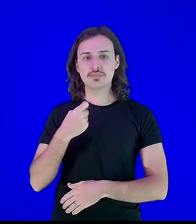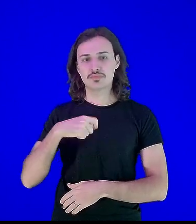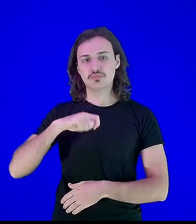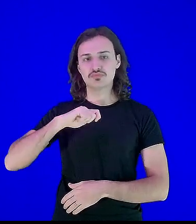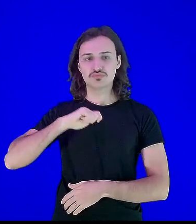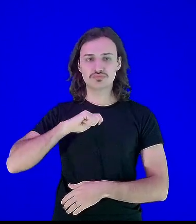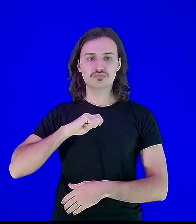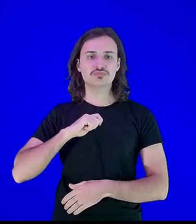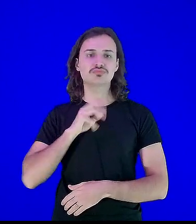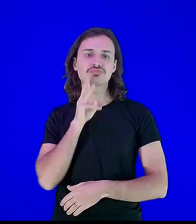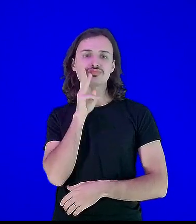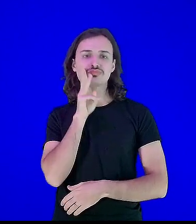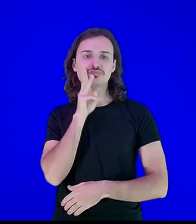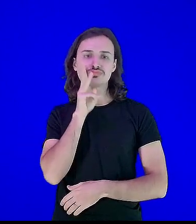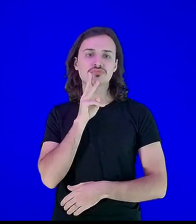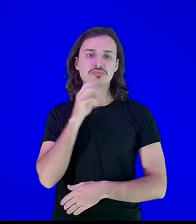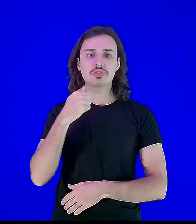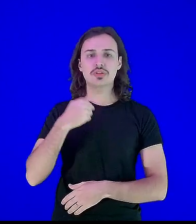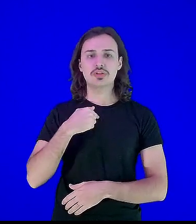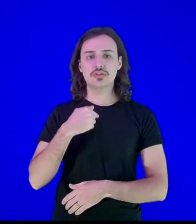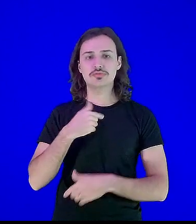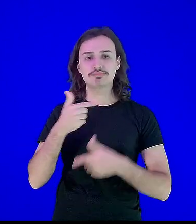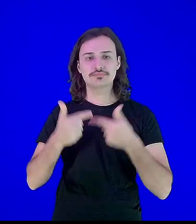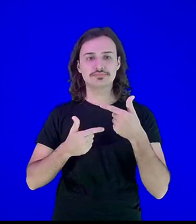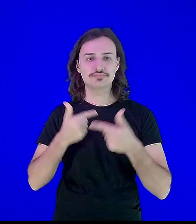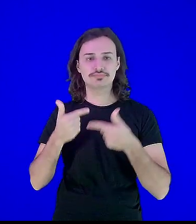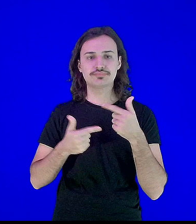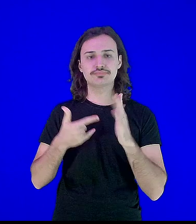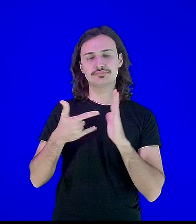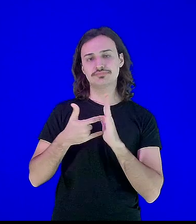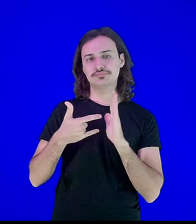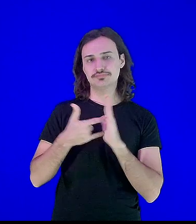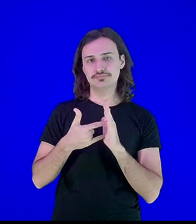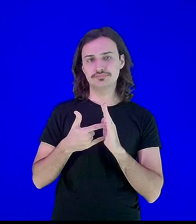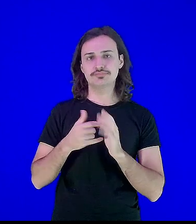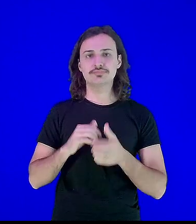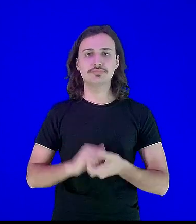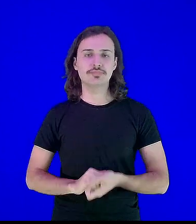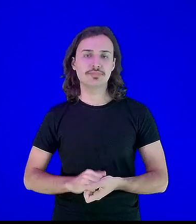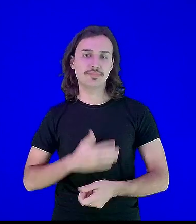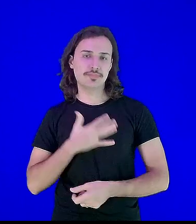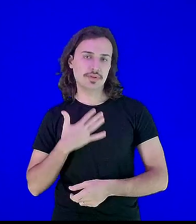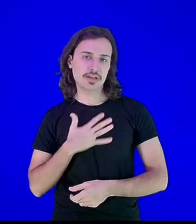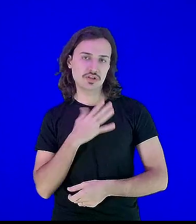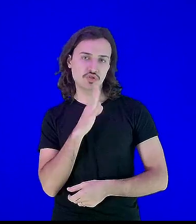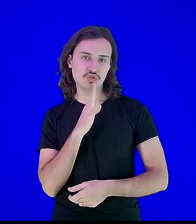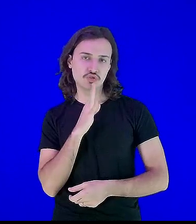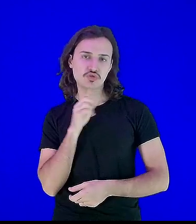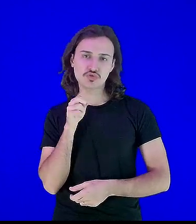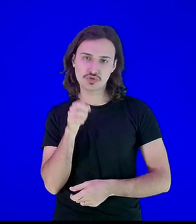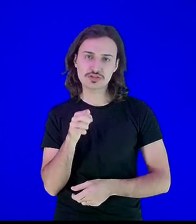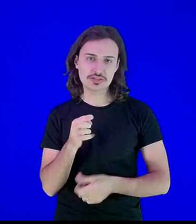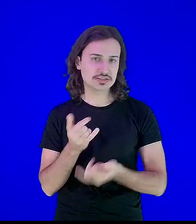"nice to meet" meet